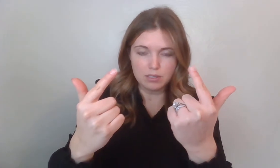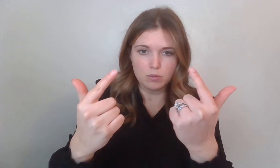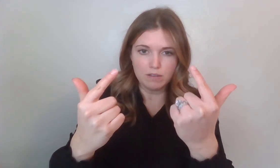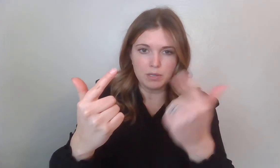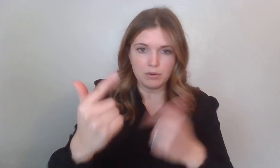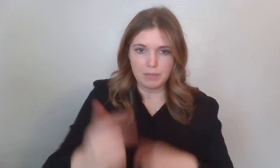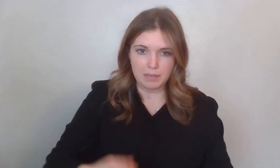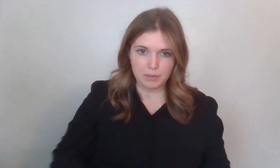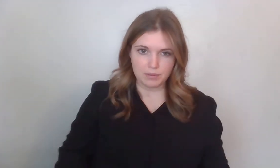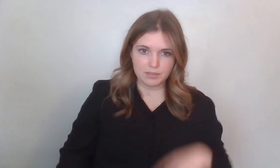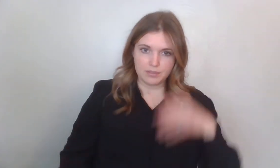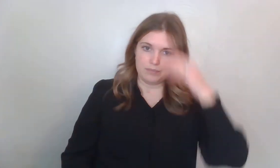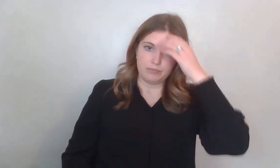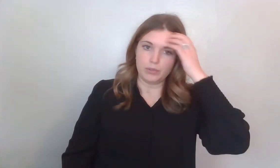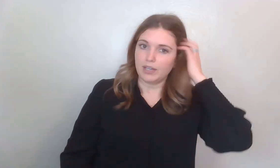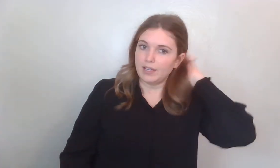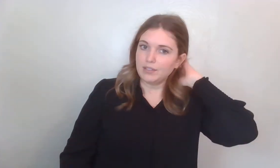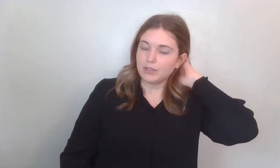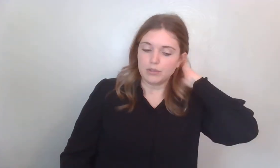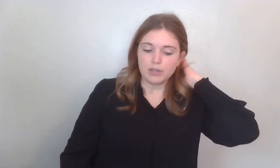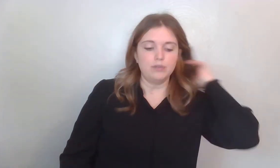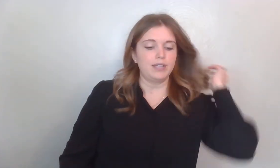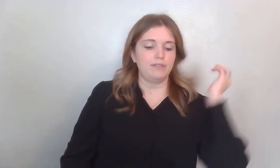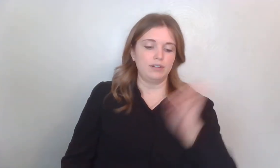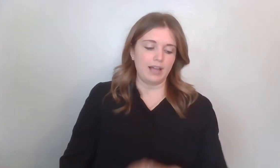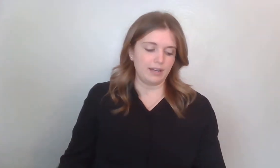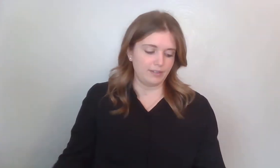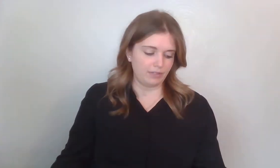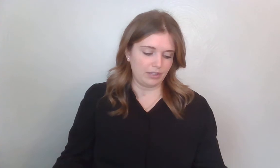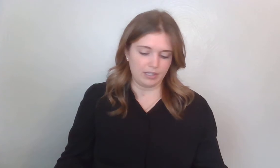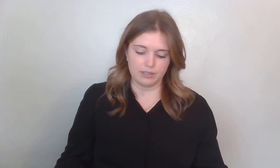to give me your papers. Okay, so you can use that for a lot of different things.